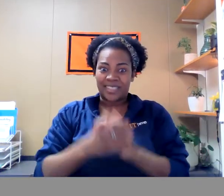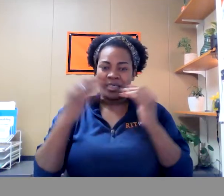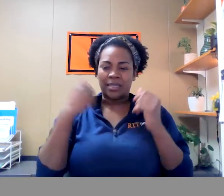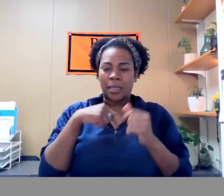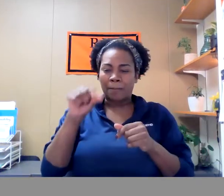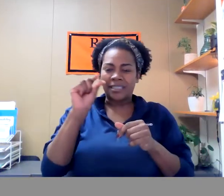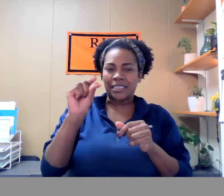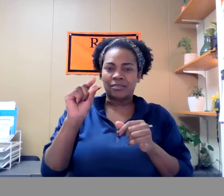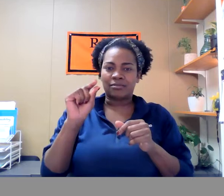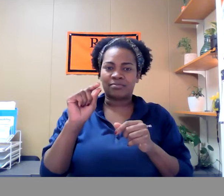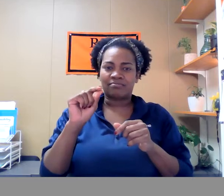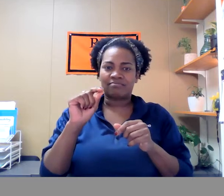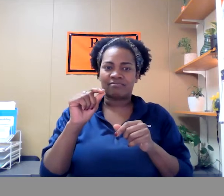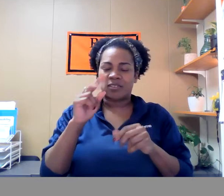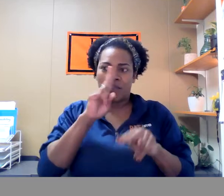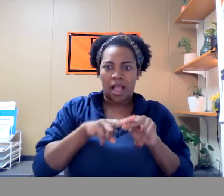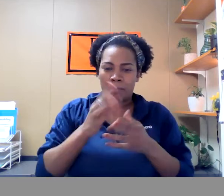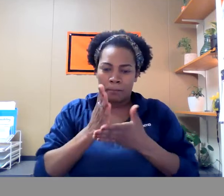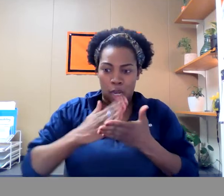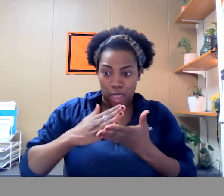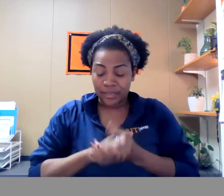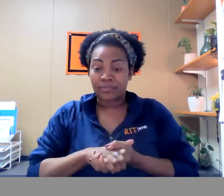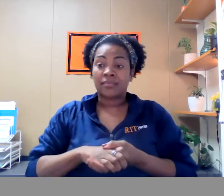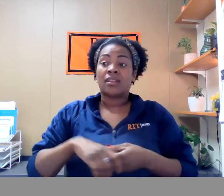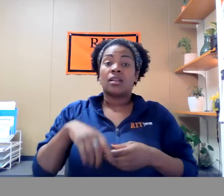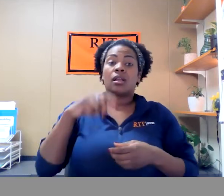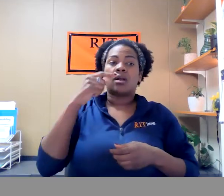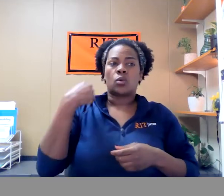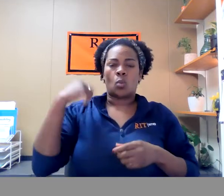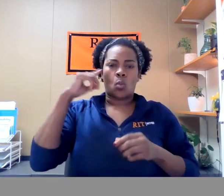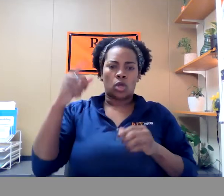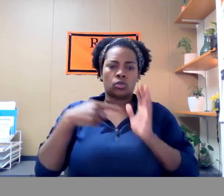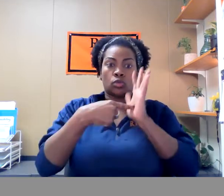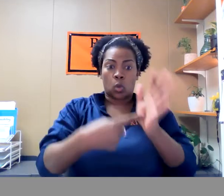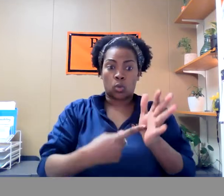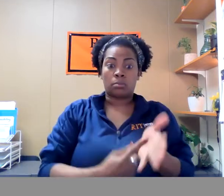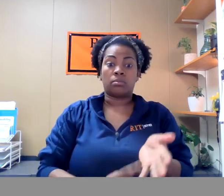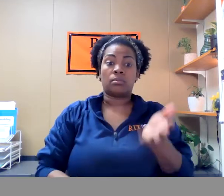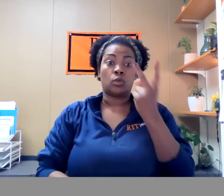So, I'm going to... this is a bit of a fun part. Not gonna lie.